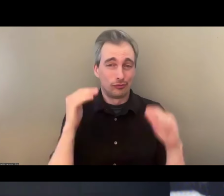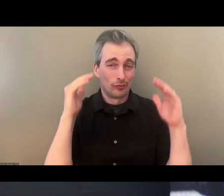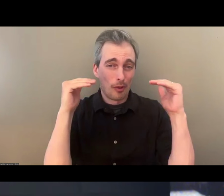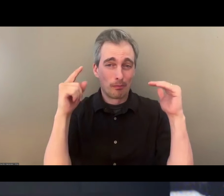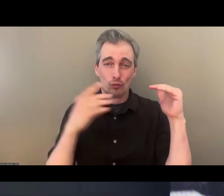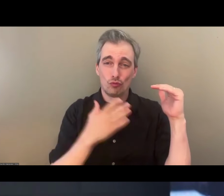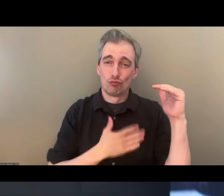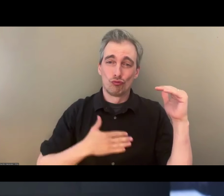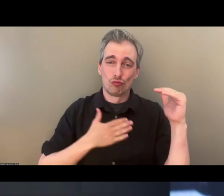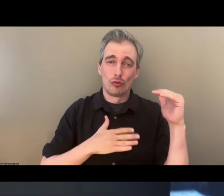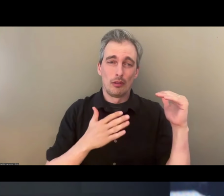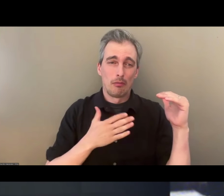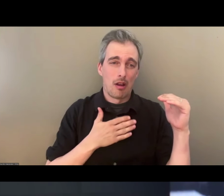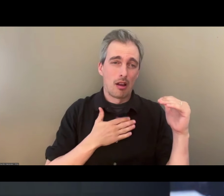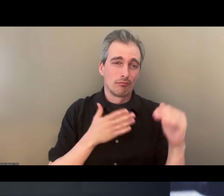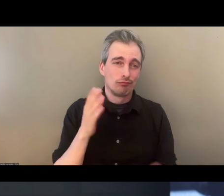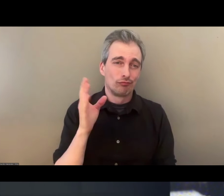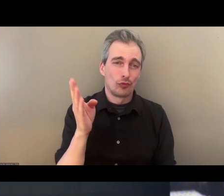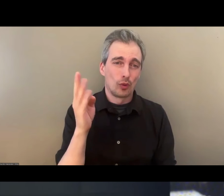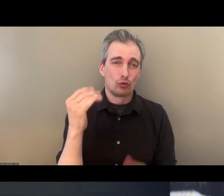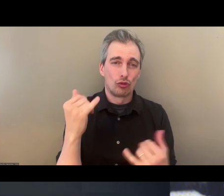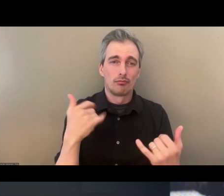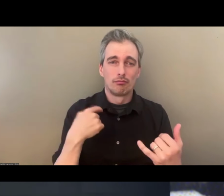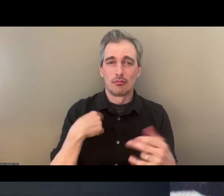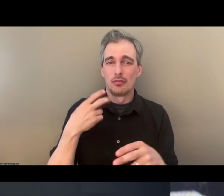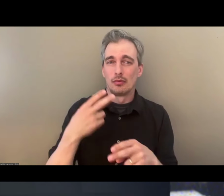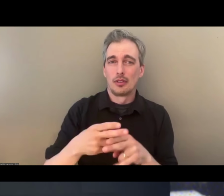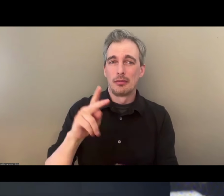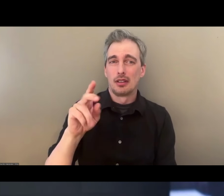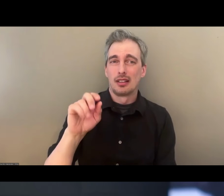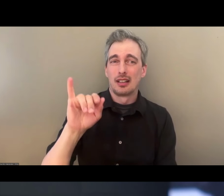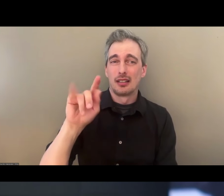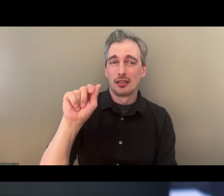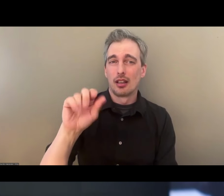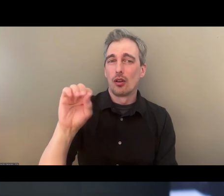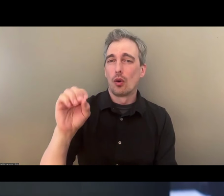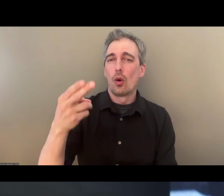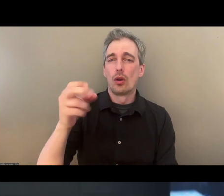My name is Keita Ohshiro. I'm a lecturer at the New Jersey Institute of Technology.